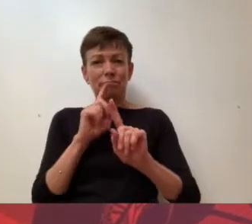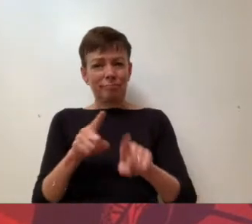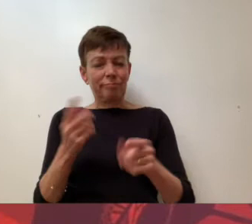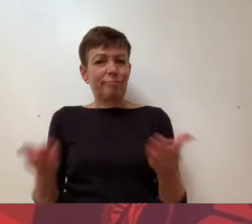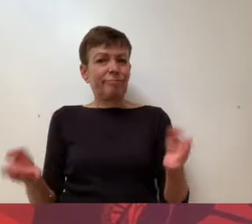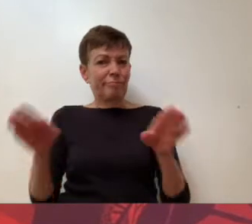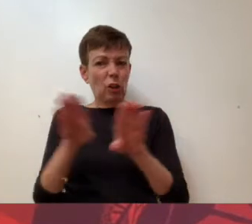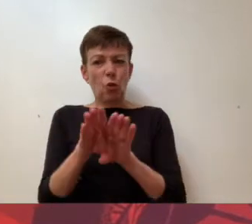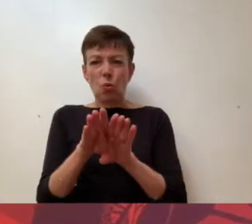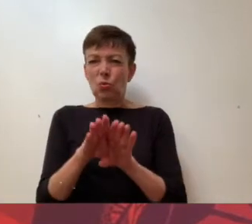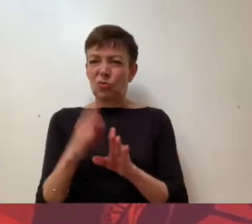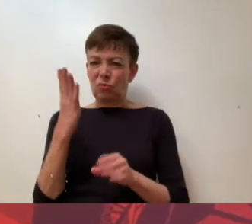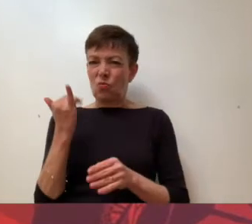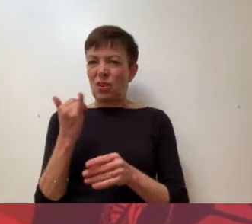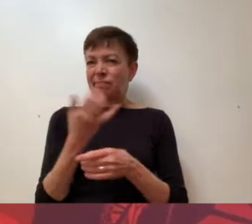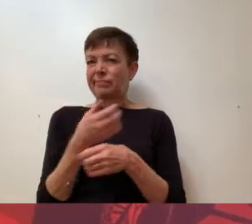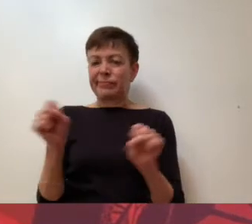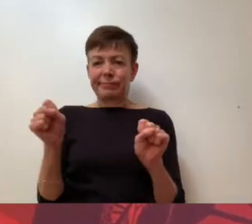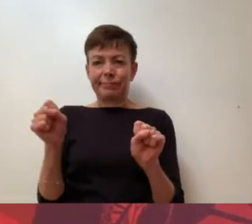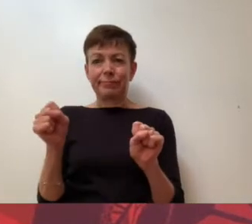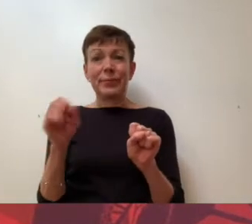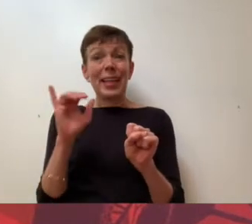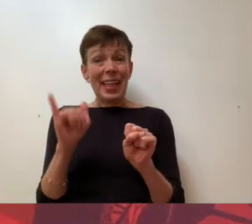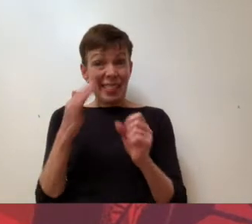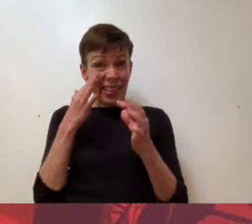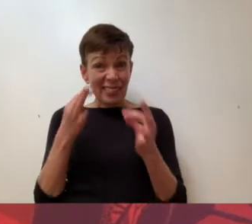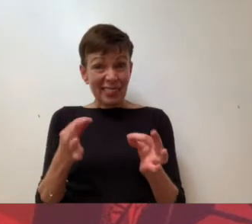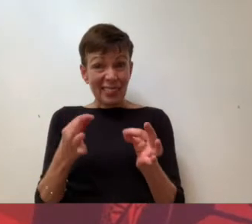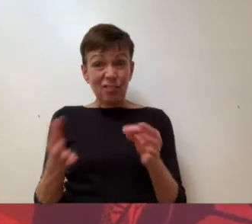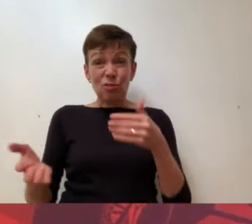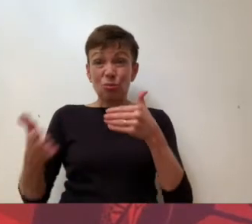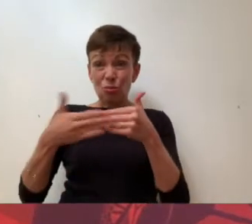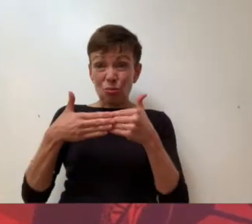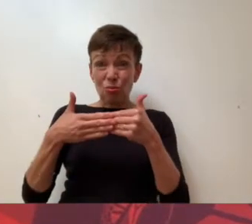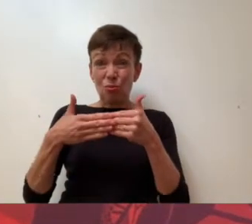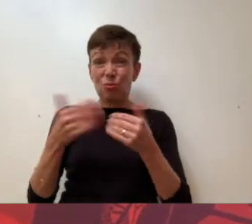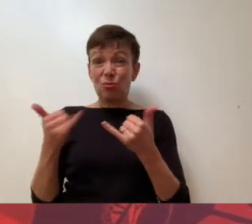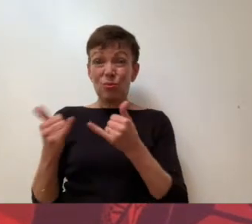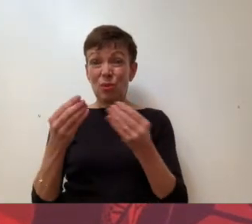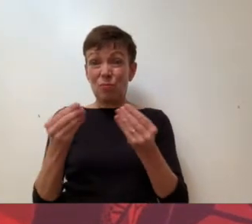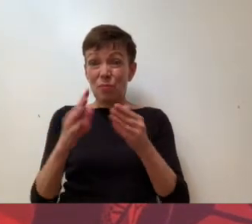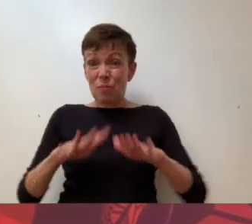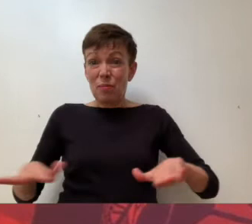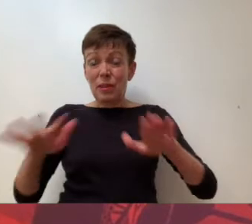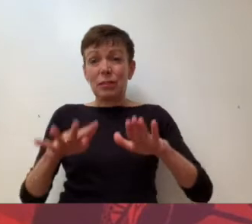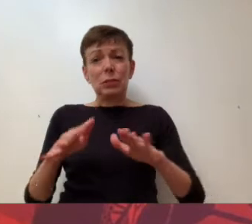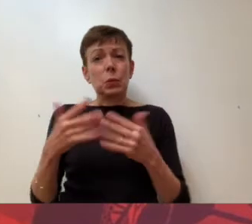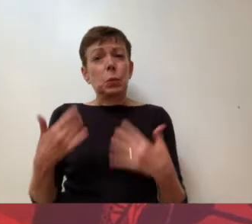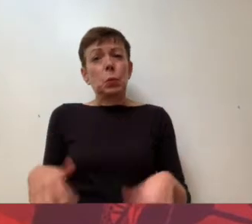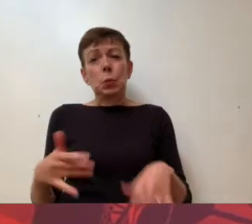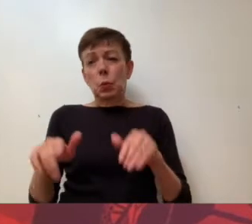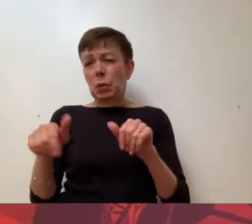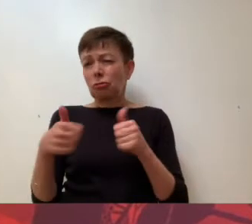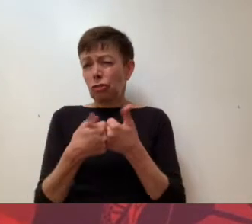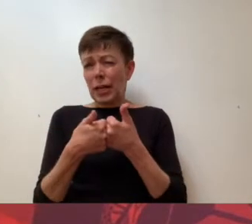non-contact, not organized sport. As the Mayor mentioned, that is a lot of words. What it